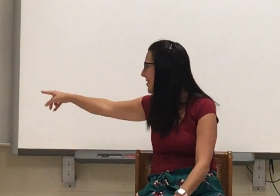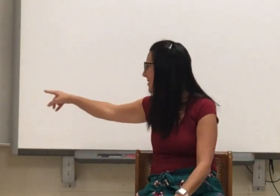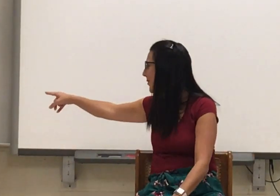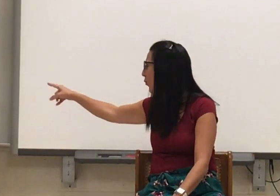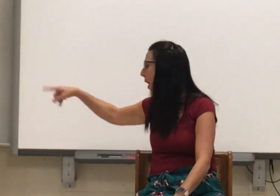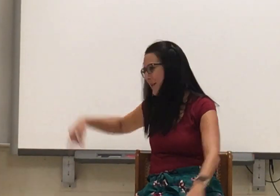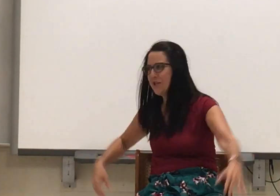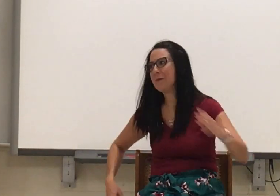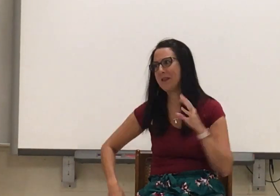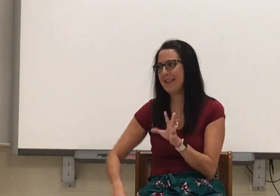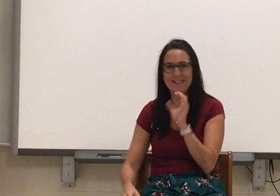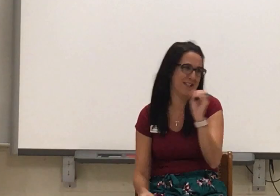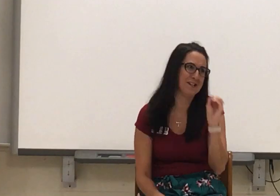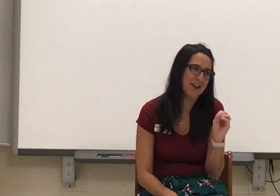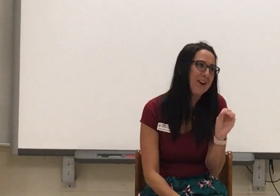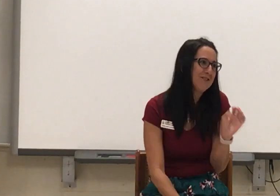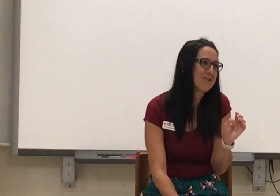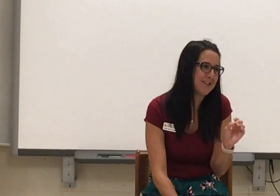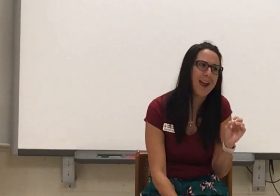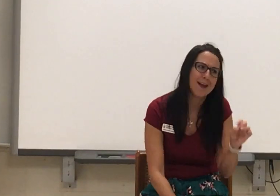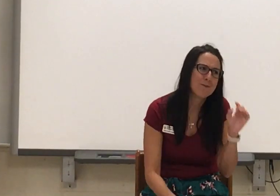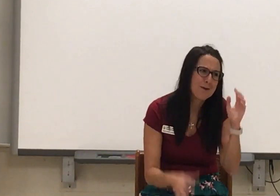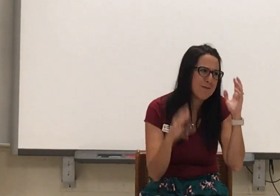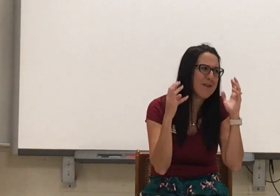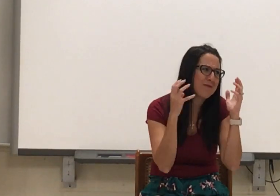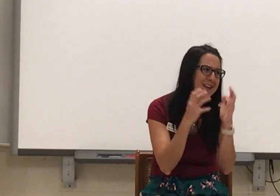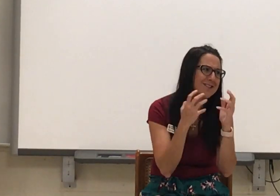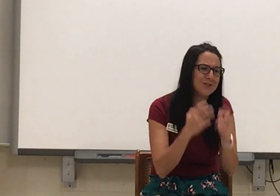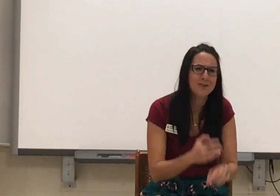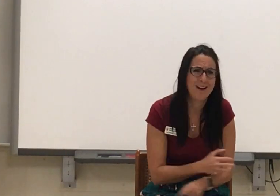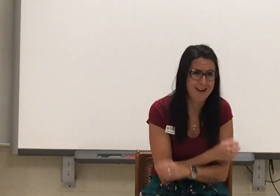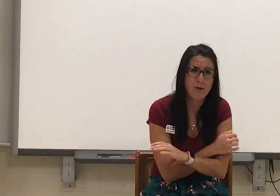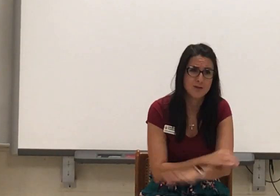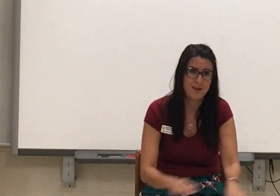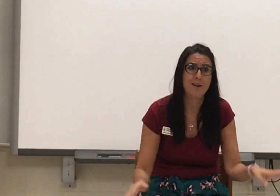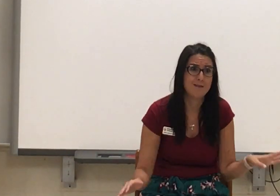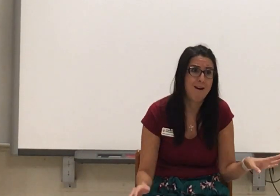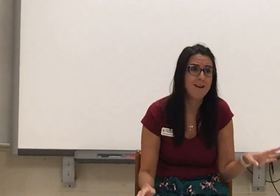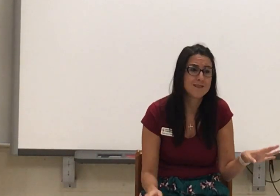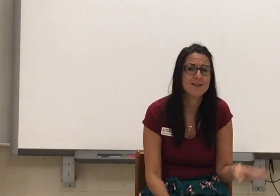Like I was really watching with the intent to understand, but my face looked like I was like lost.